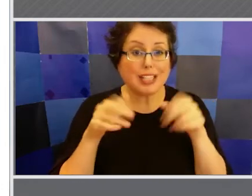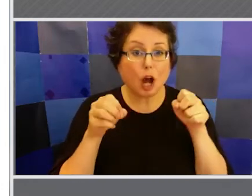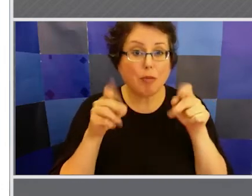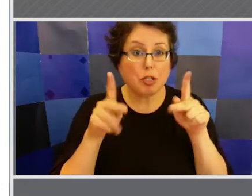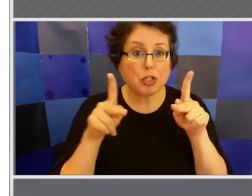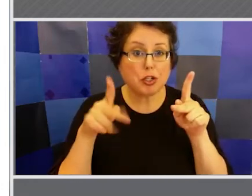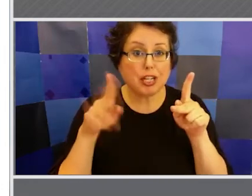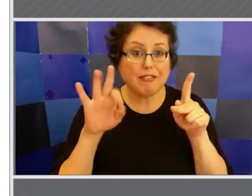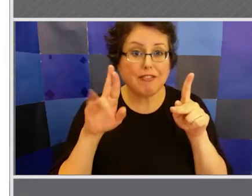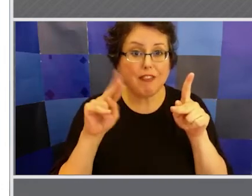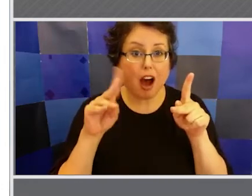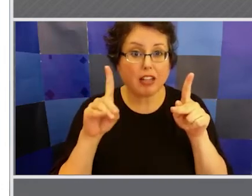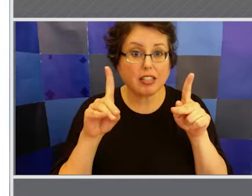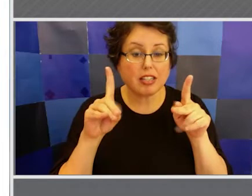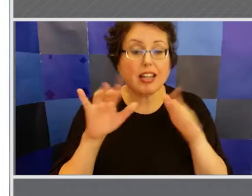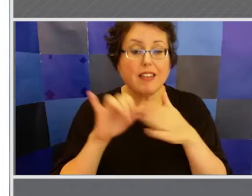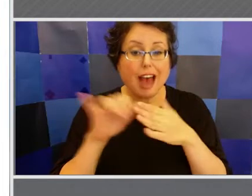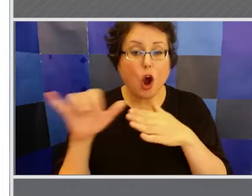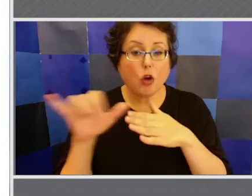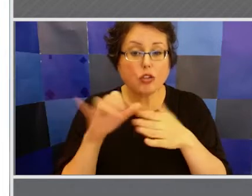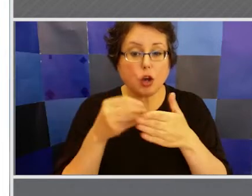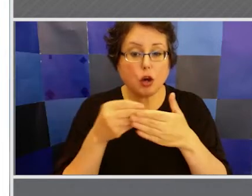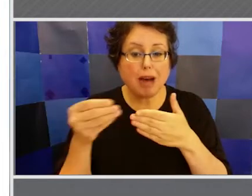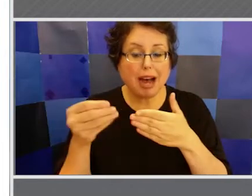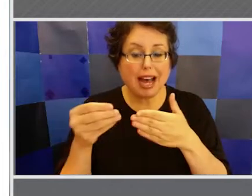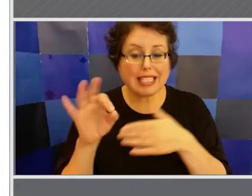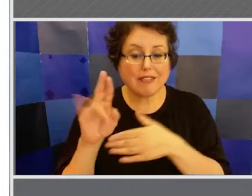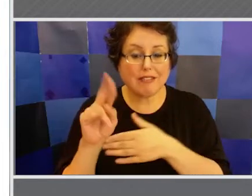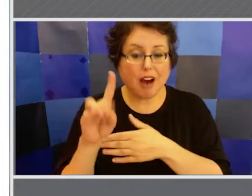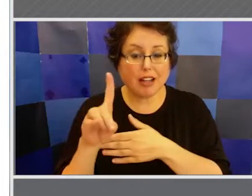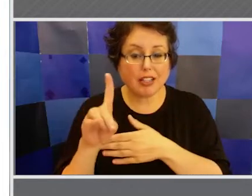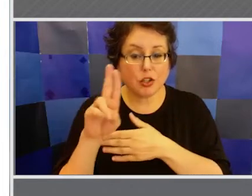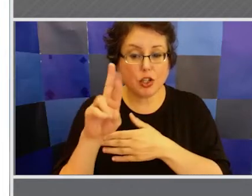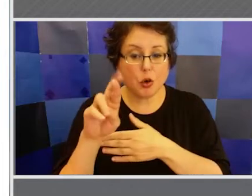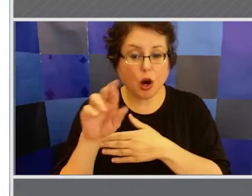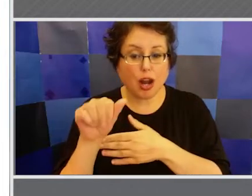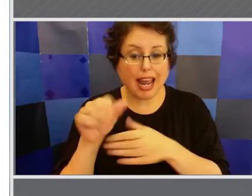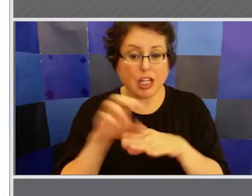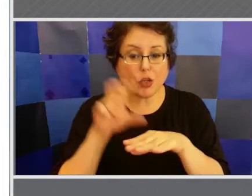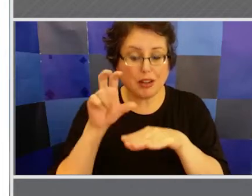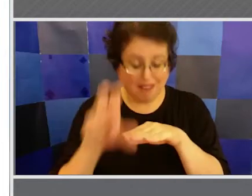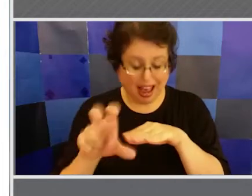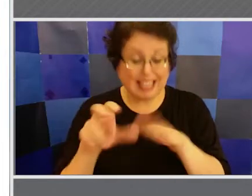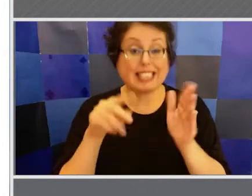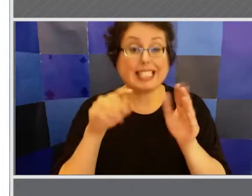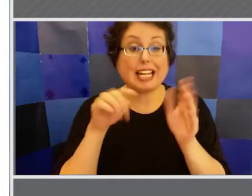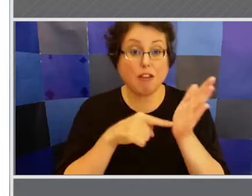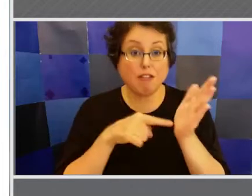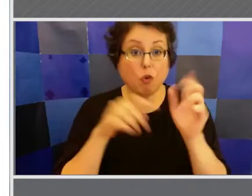also provides funds to the way to invest in affordable housing, those dollars come out